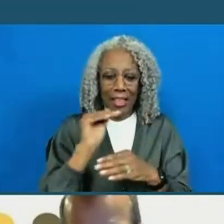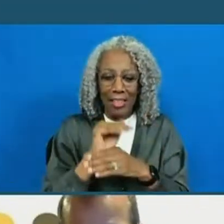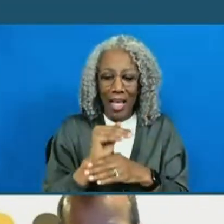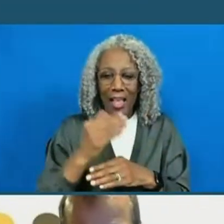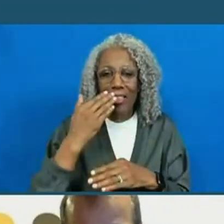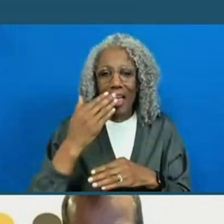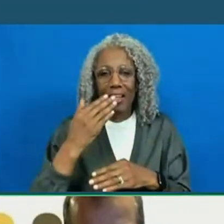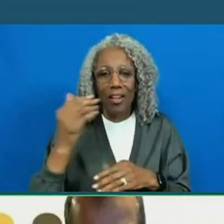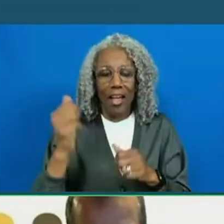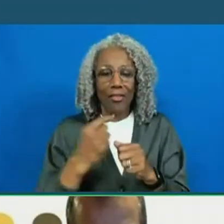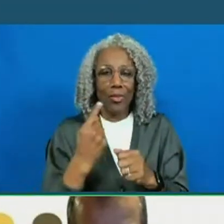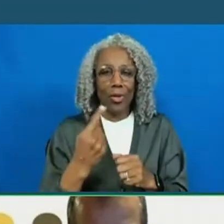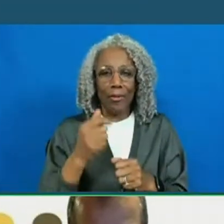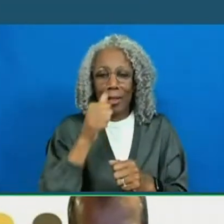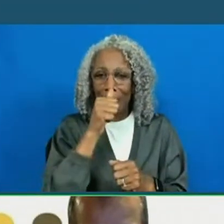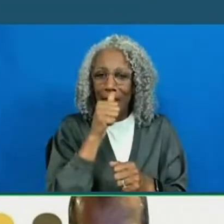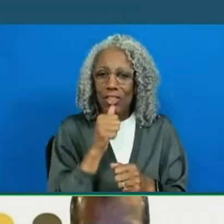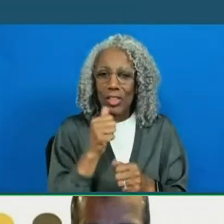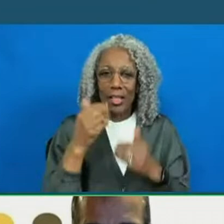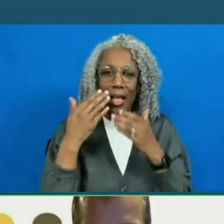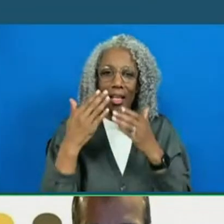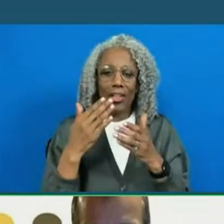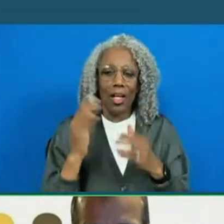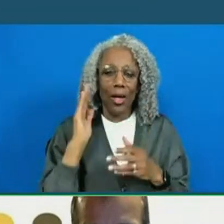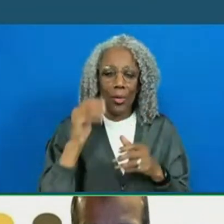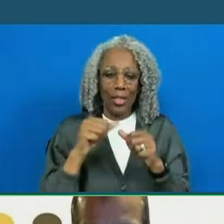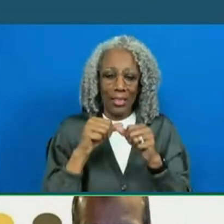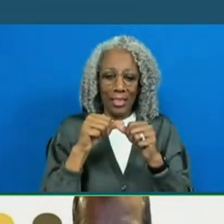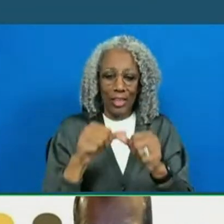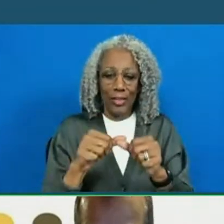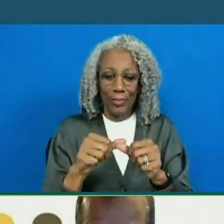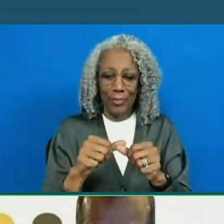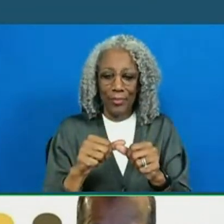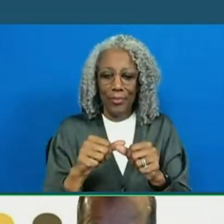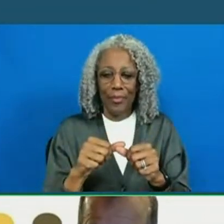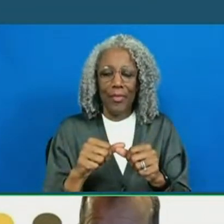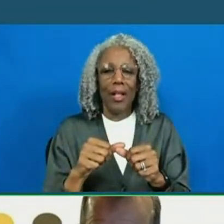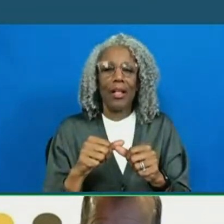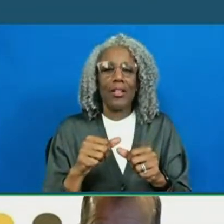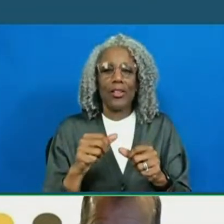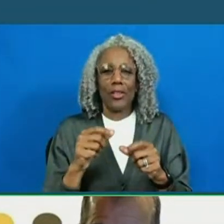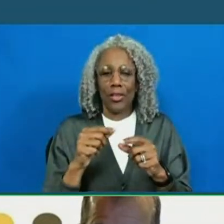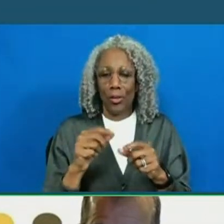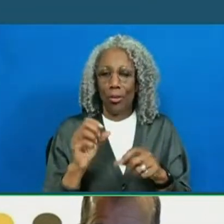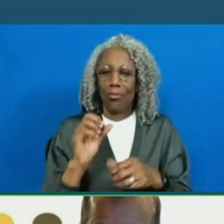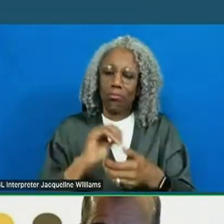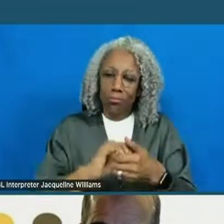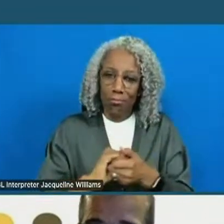behalf of our students. Thank you so much. Thank you again. Good night, and thank you,